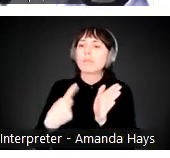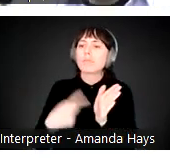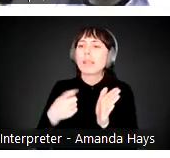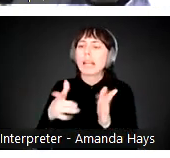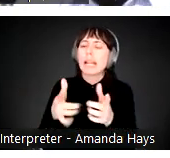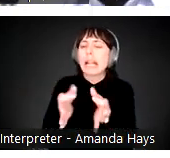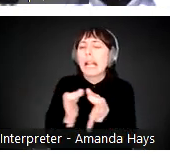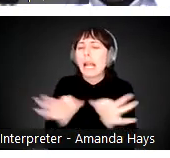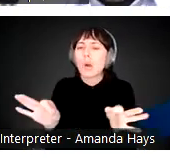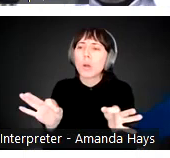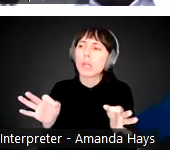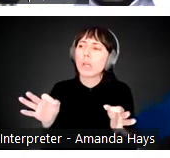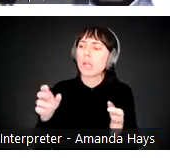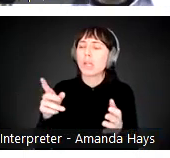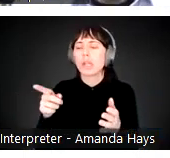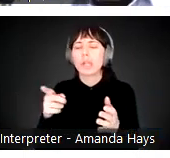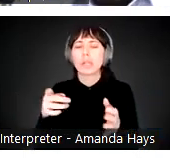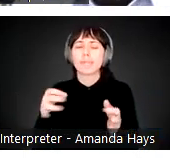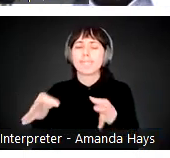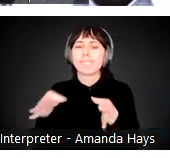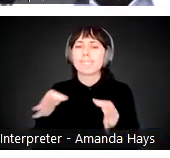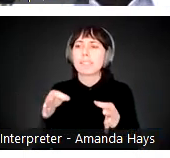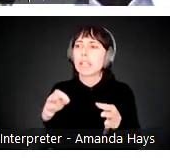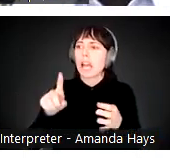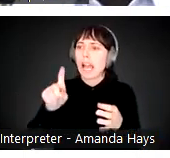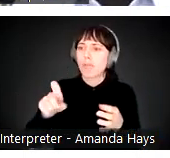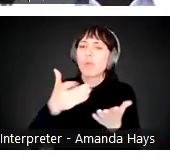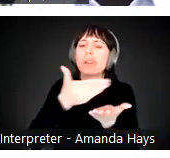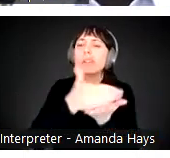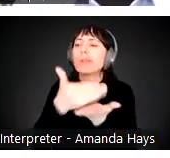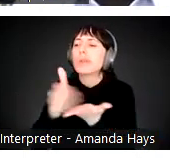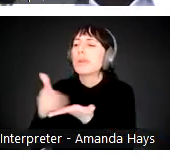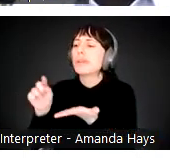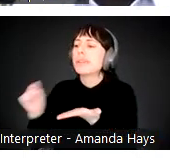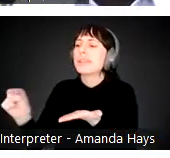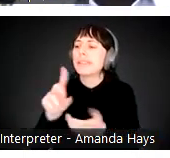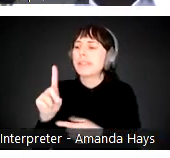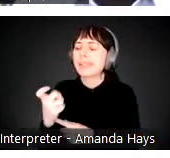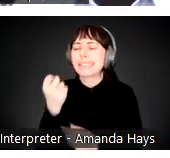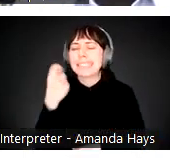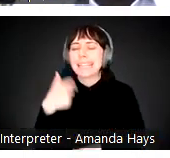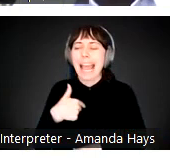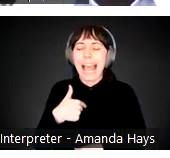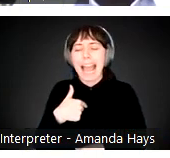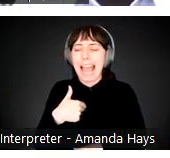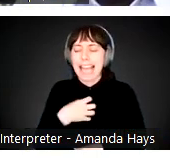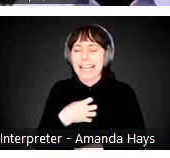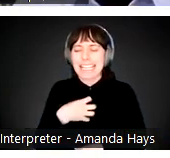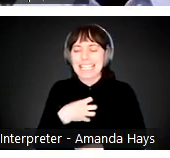exclusion, which I wrestle with because I do think that if you listen closely to the histories of patients with Long